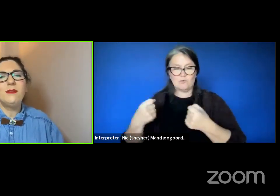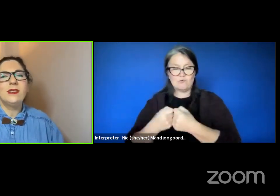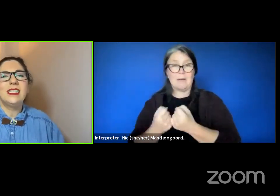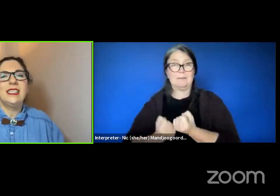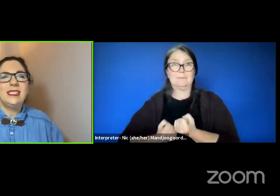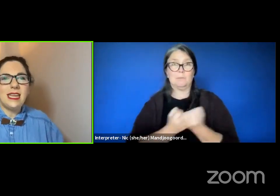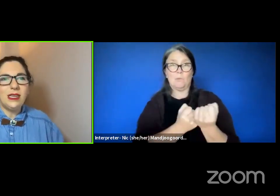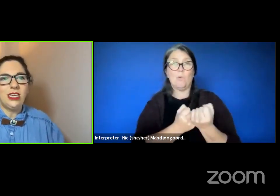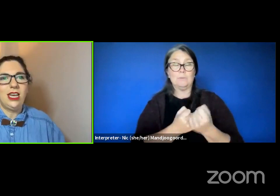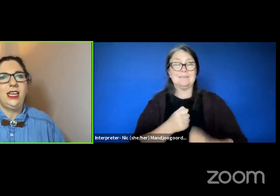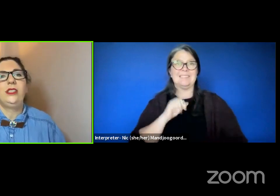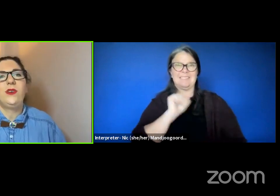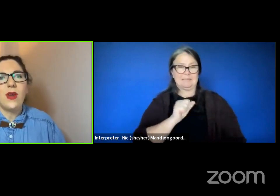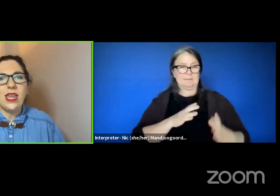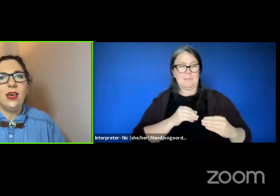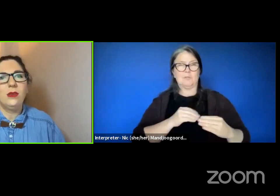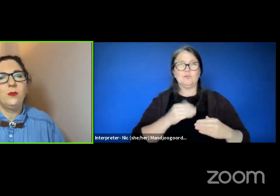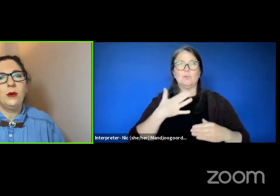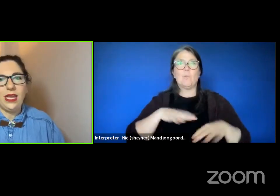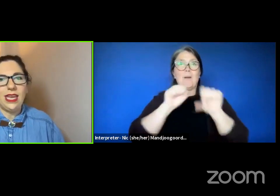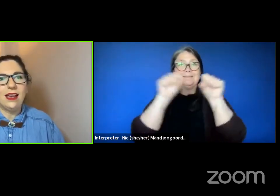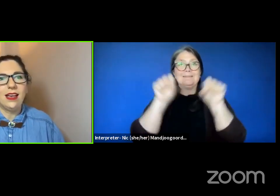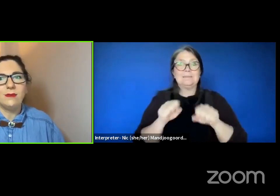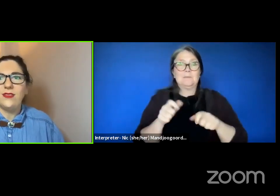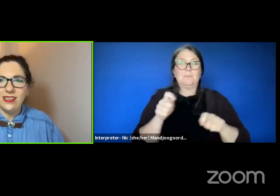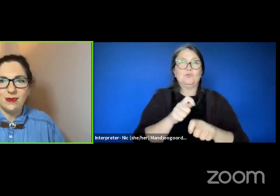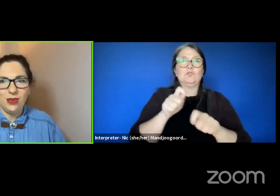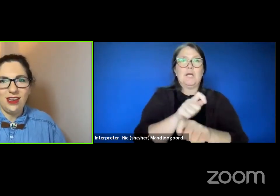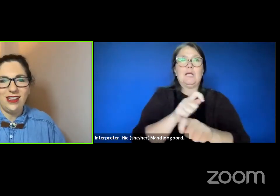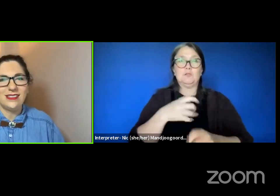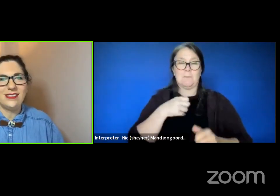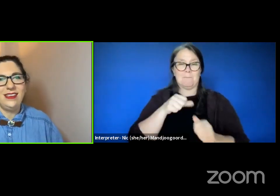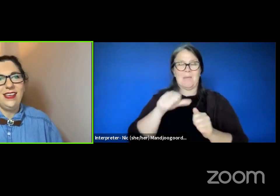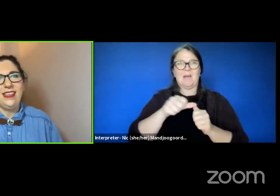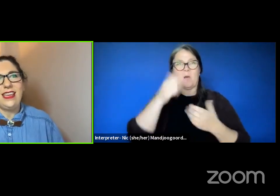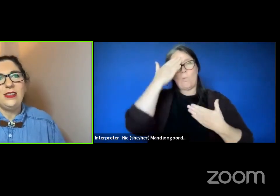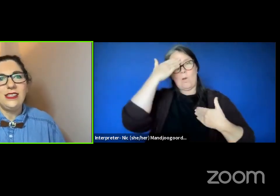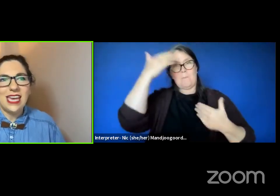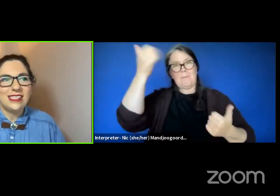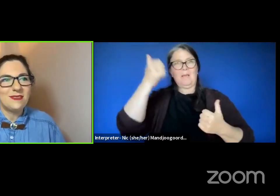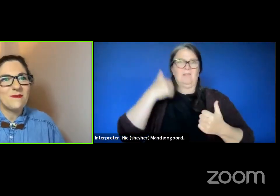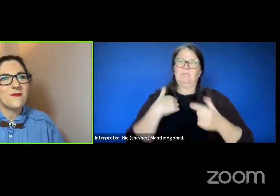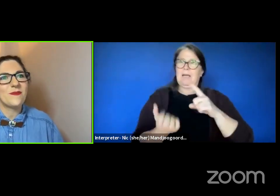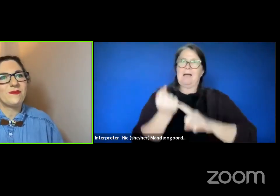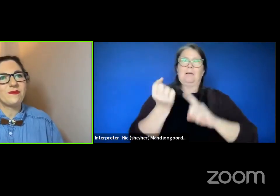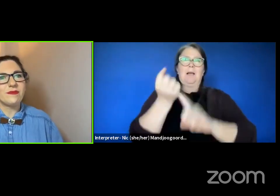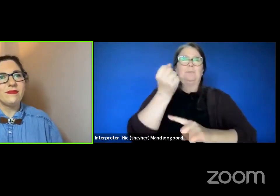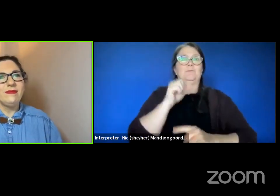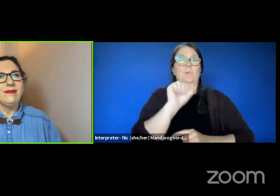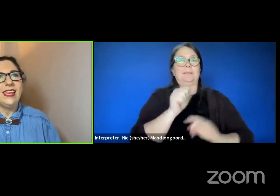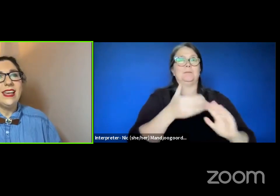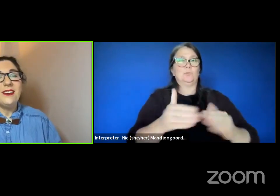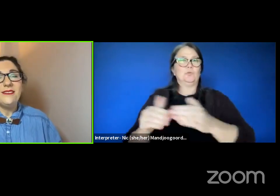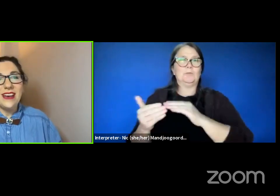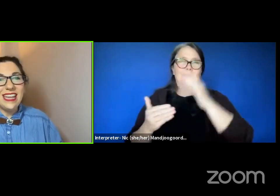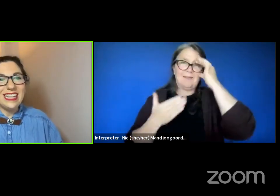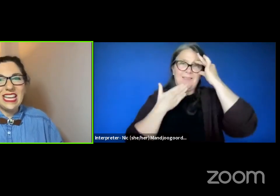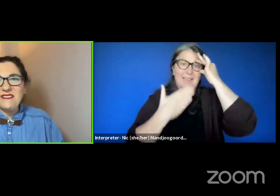and other drugs support. rt his passion is to enforce a sister rt his passion is to enforce a systemic change for greater health and well being outcomes for his community.